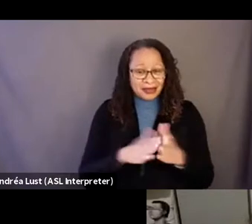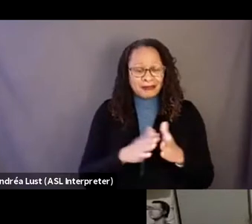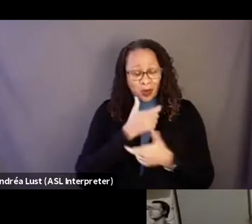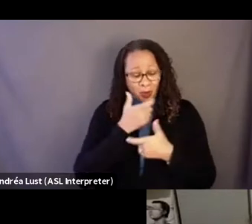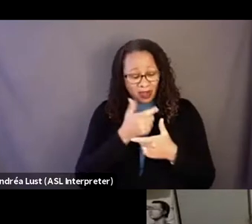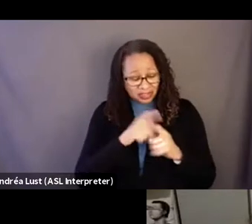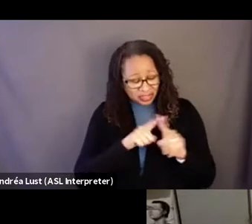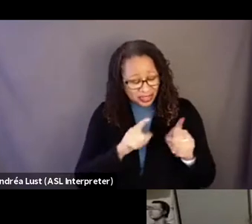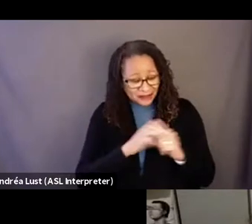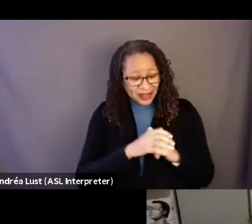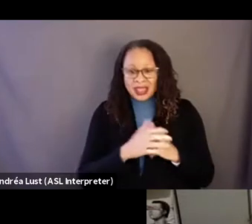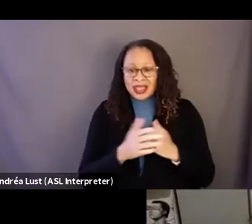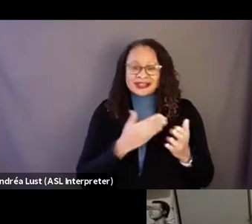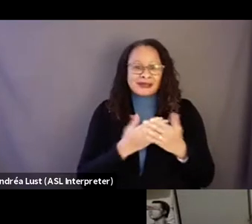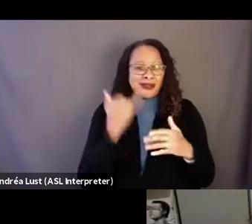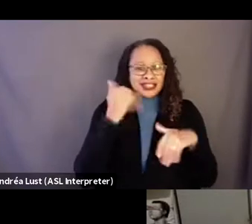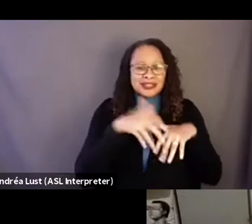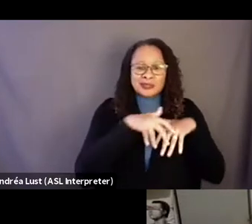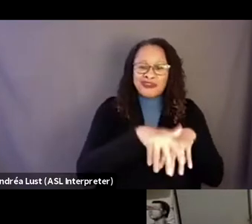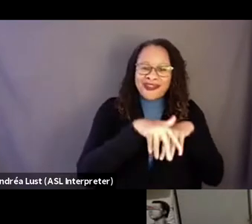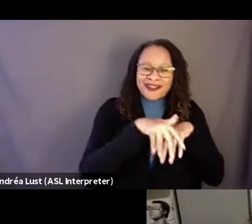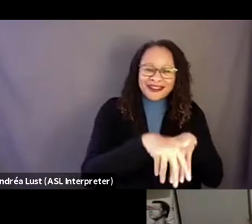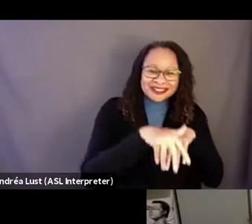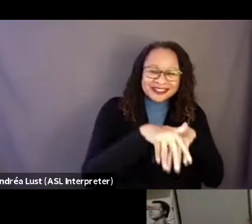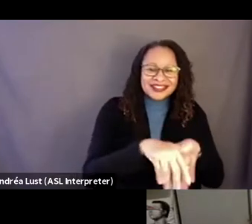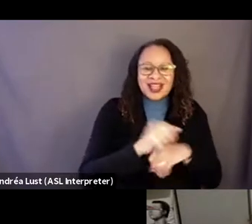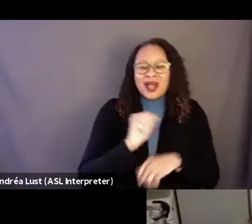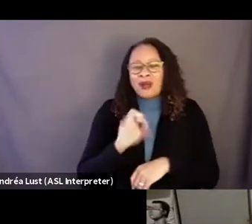whether it's the parade, whether it's the prom.